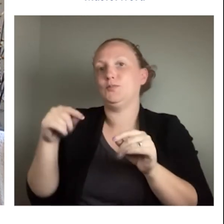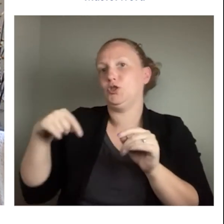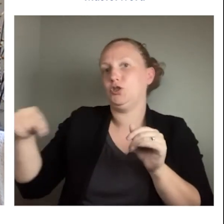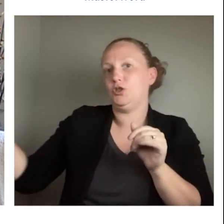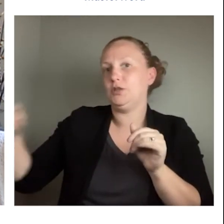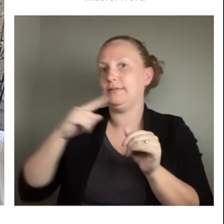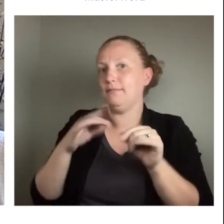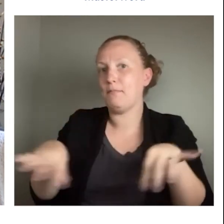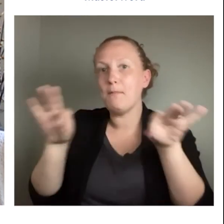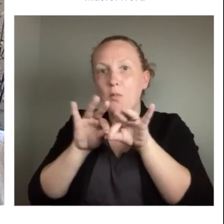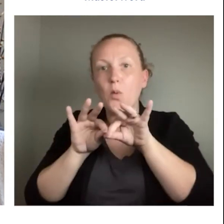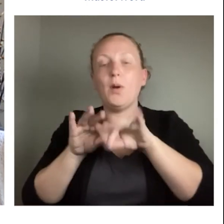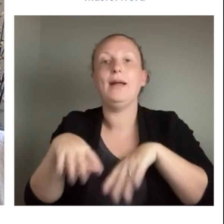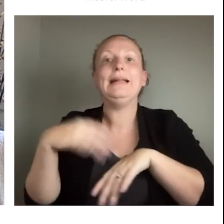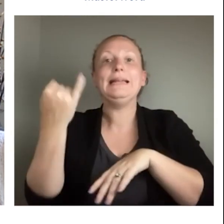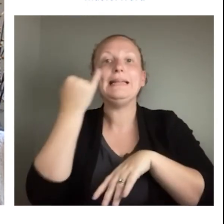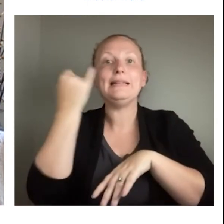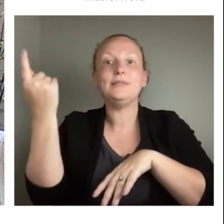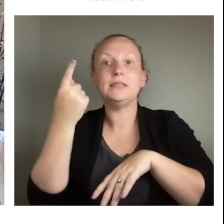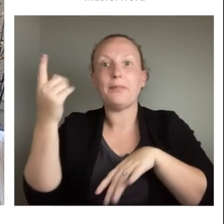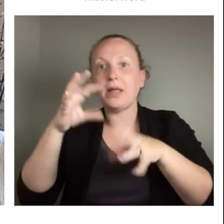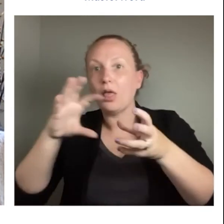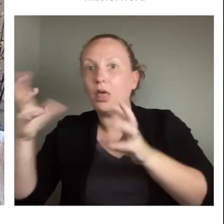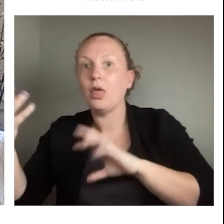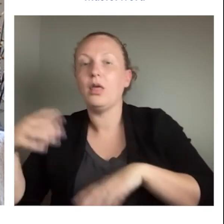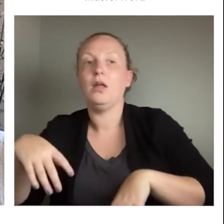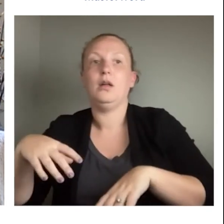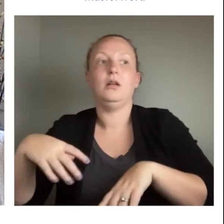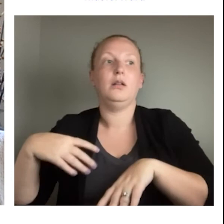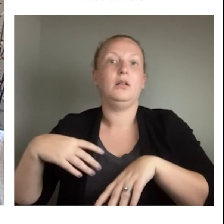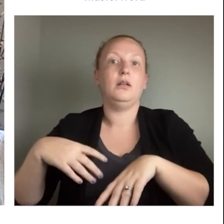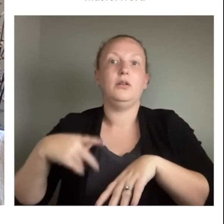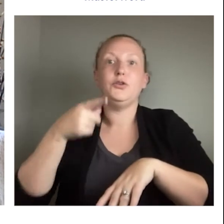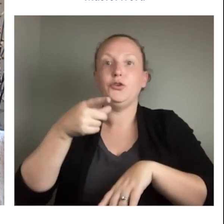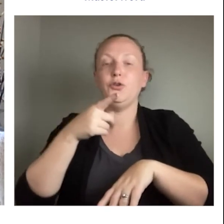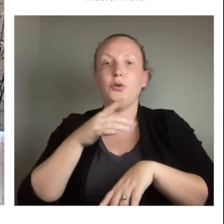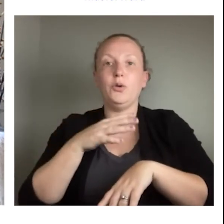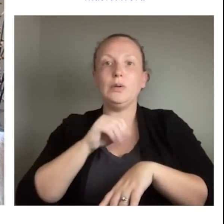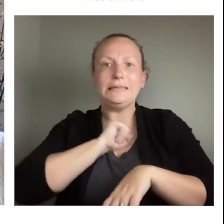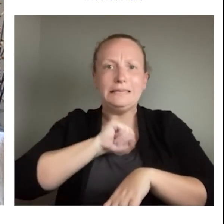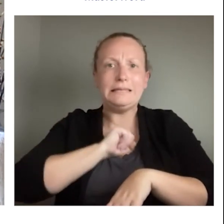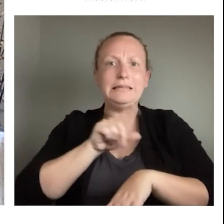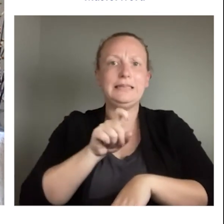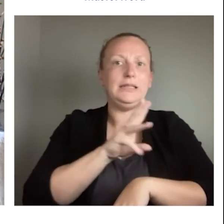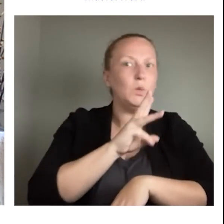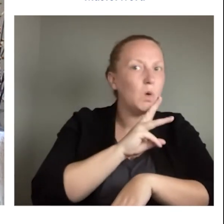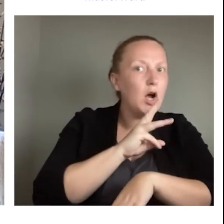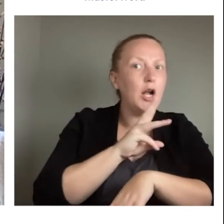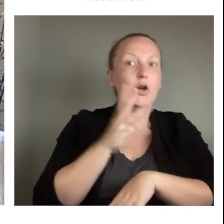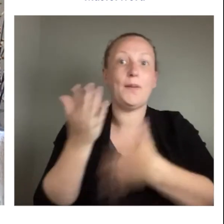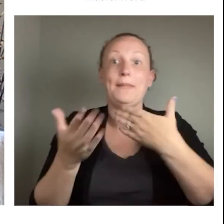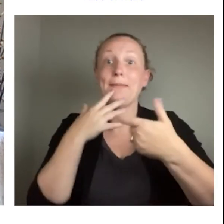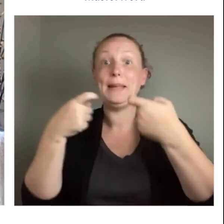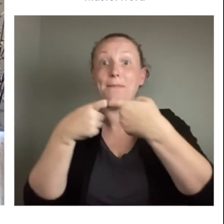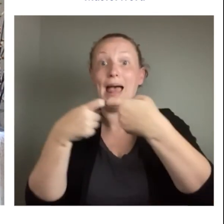you cannot share your screen or you get, oh, frozen or maybe you are running out of battery. So it is good to work on teams.